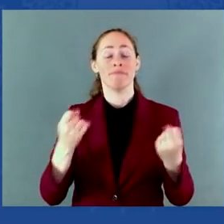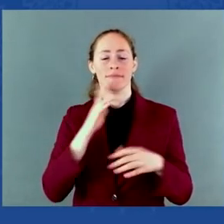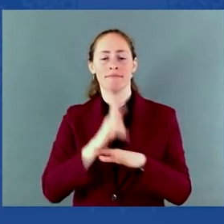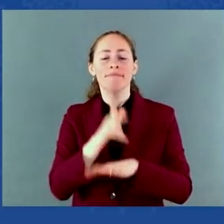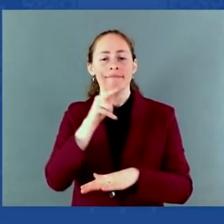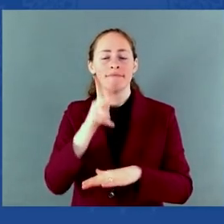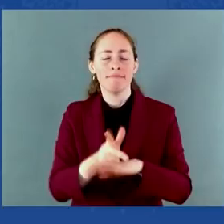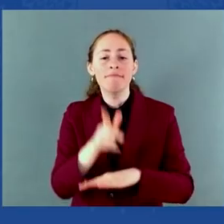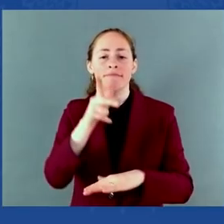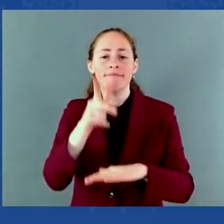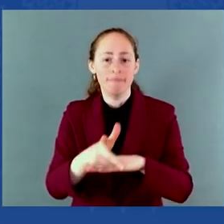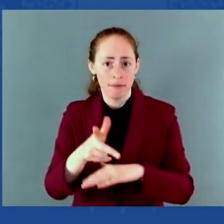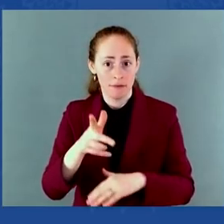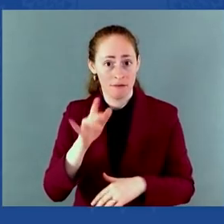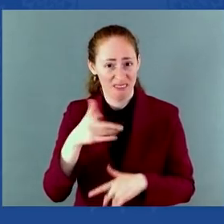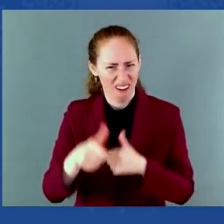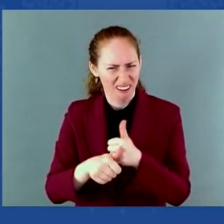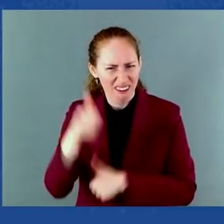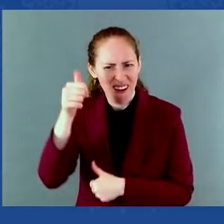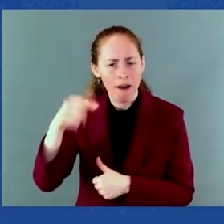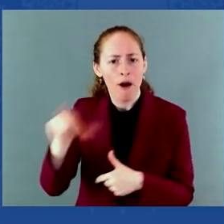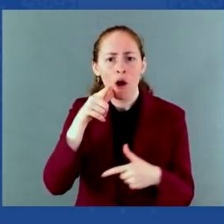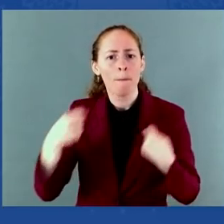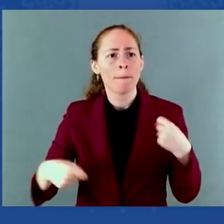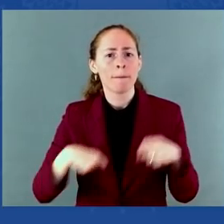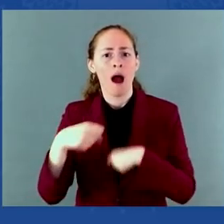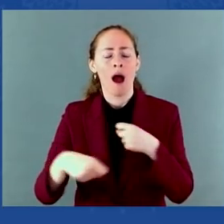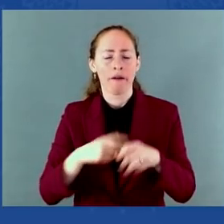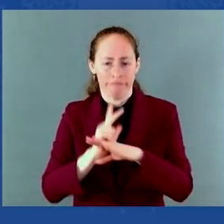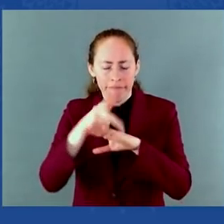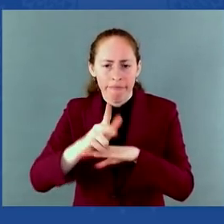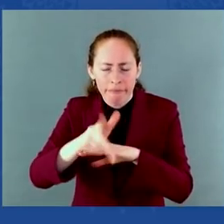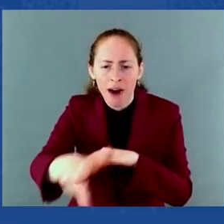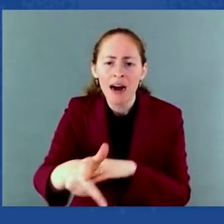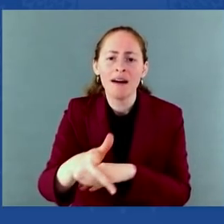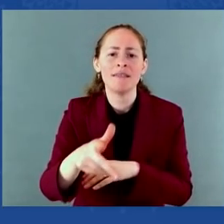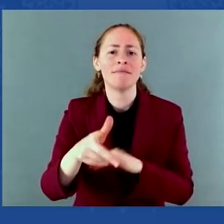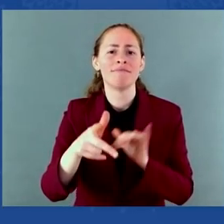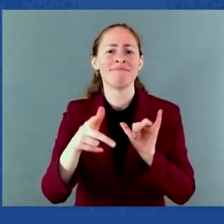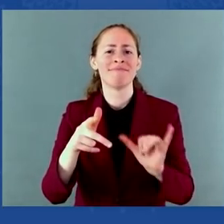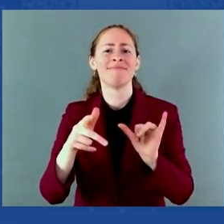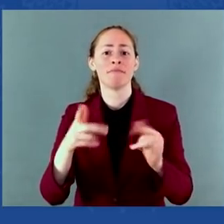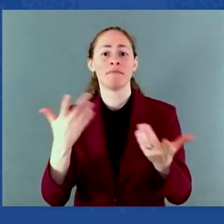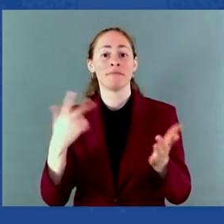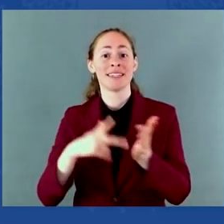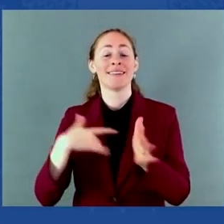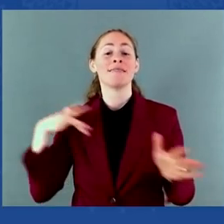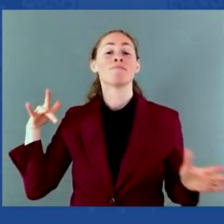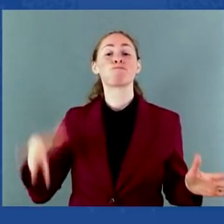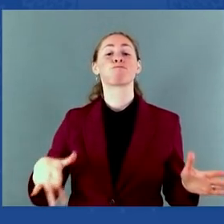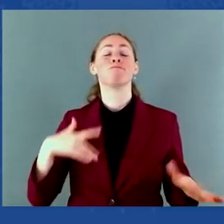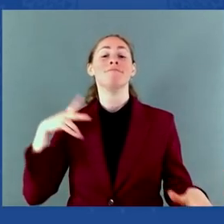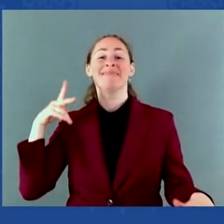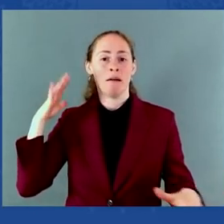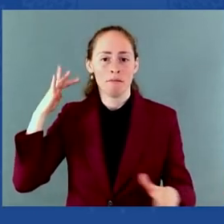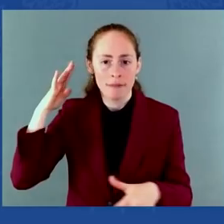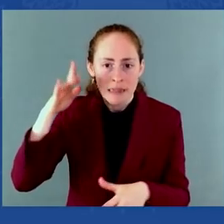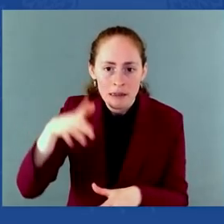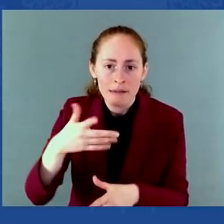the bridge may need even more weight restrictions. The state has already spent a quarter of a million dollars on "Band-Aid" repairs on this bridge alone.